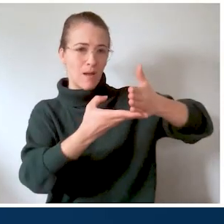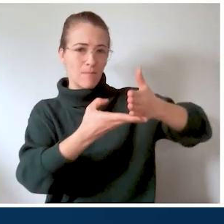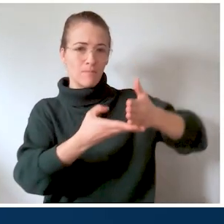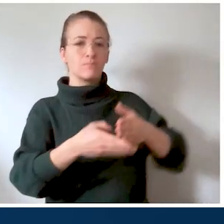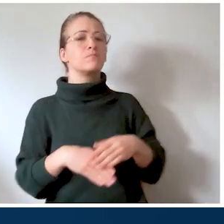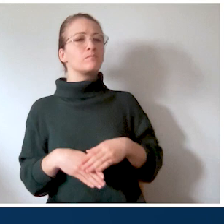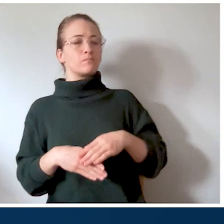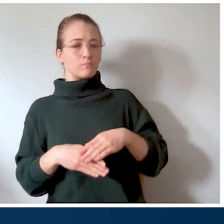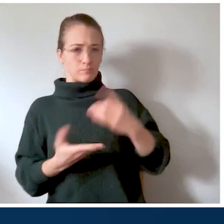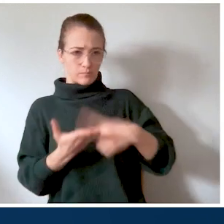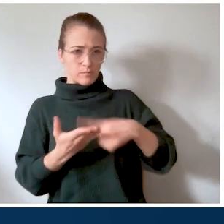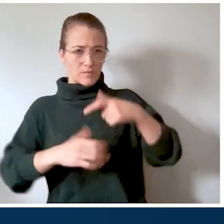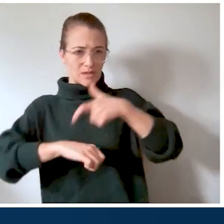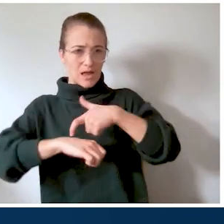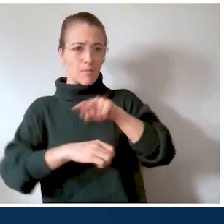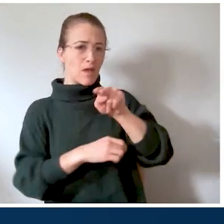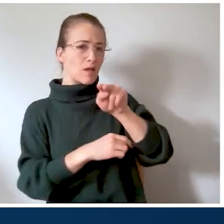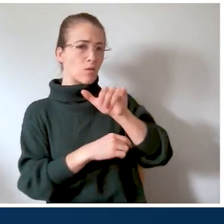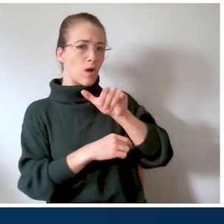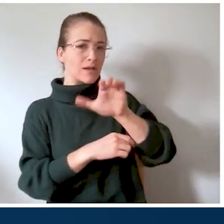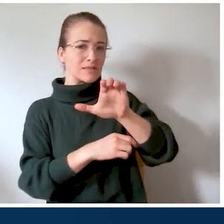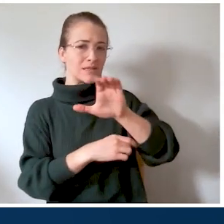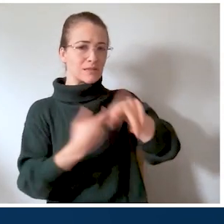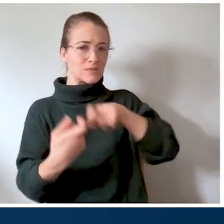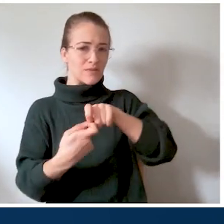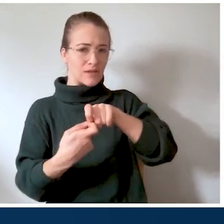in New York City specifically because that's what we're talking about,